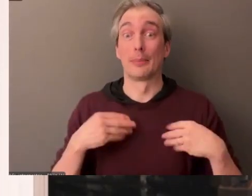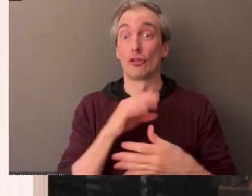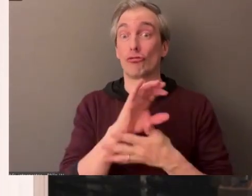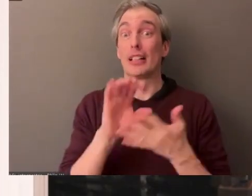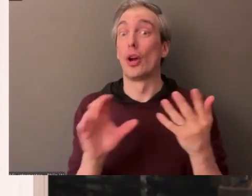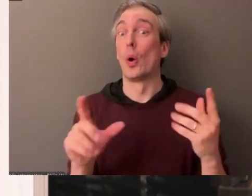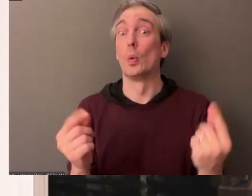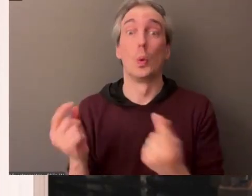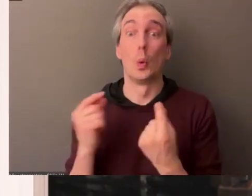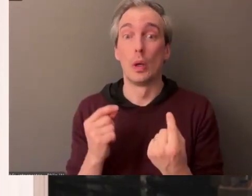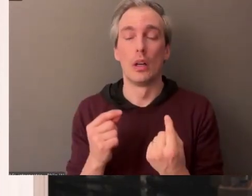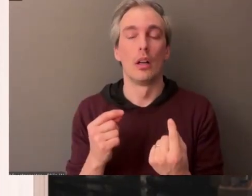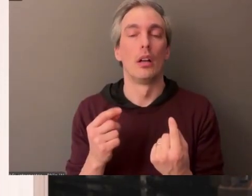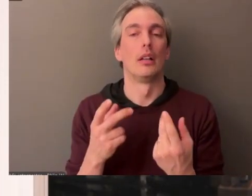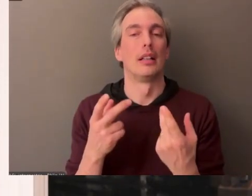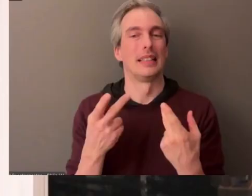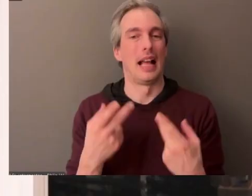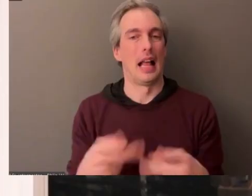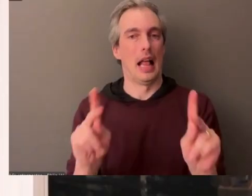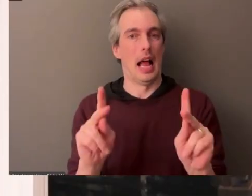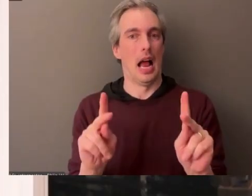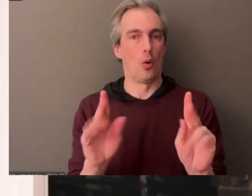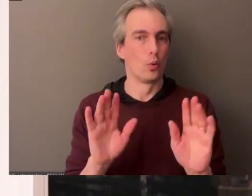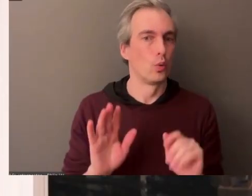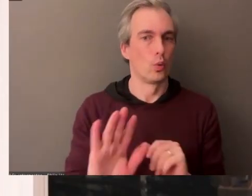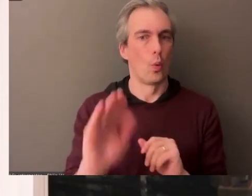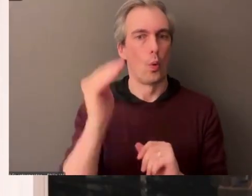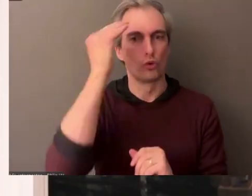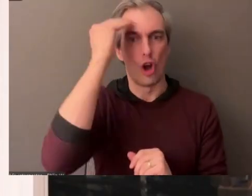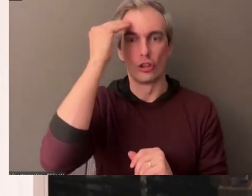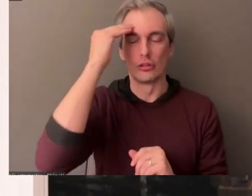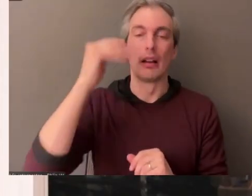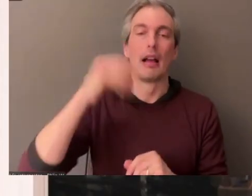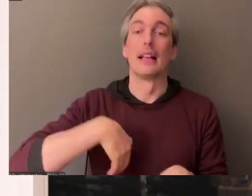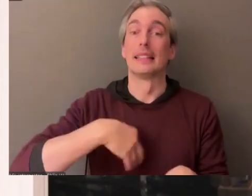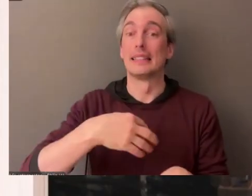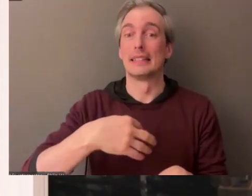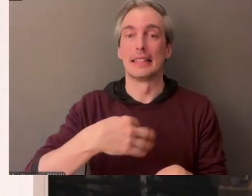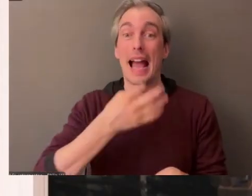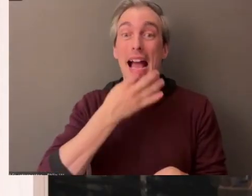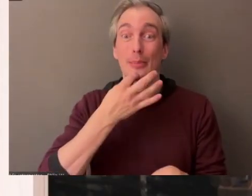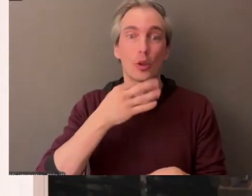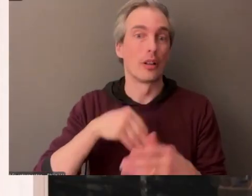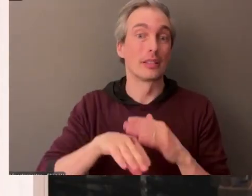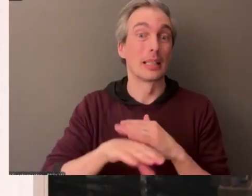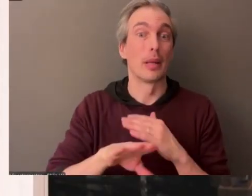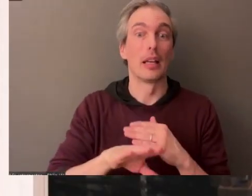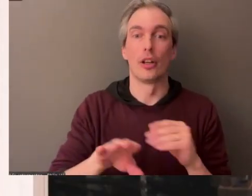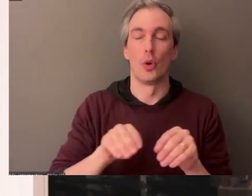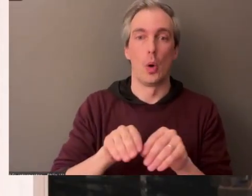accessibility expert to scale. When people have the basics covered, when they know like... Okay.